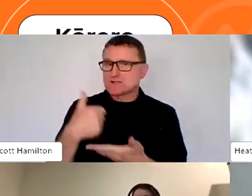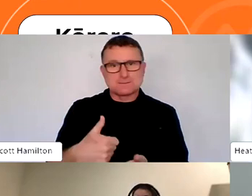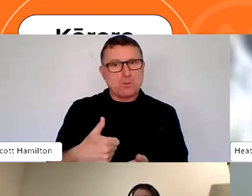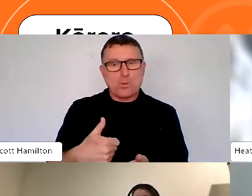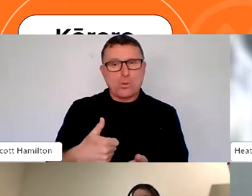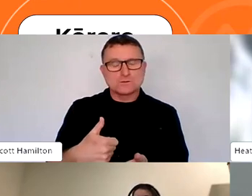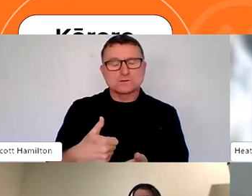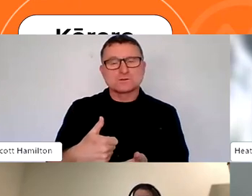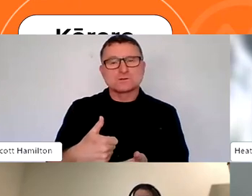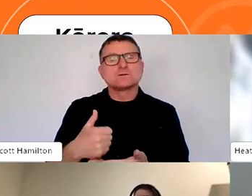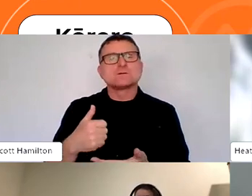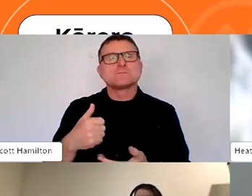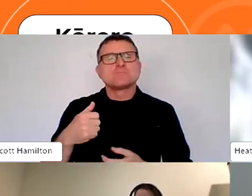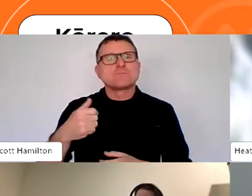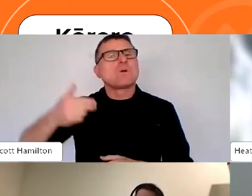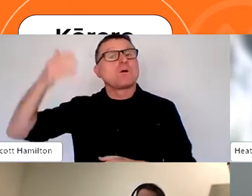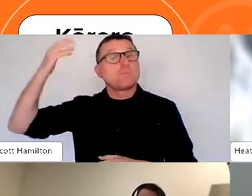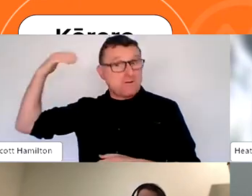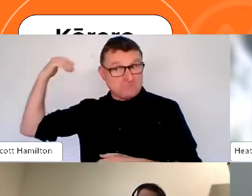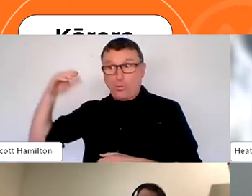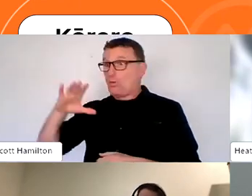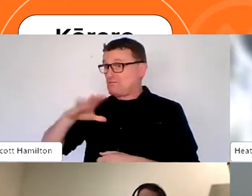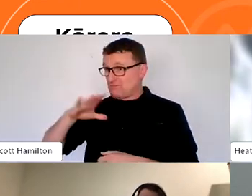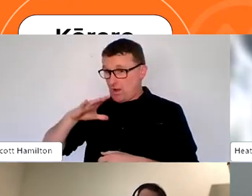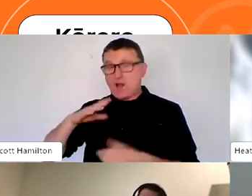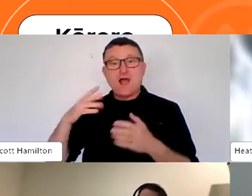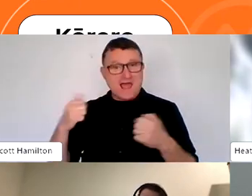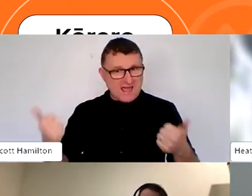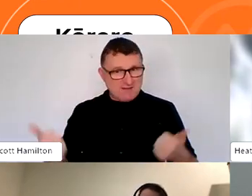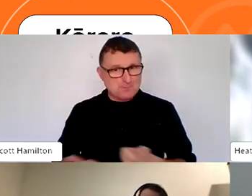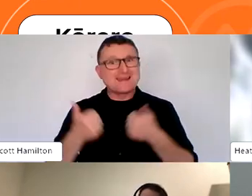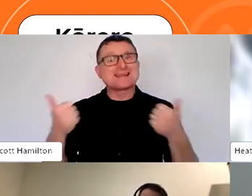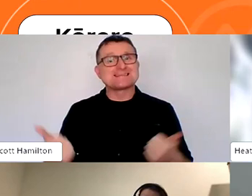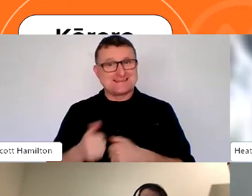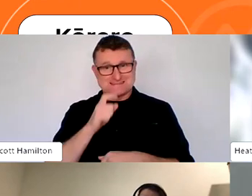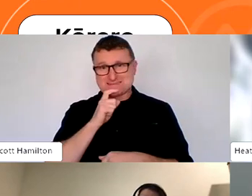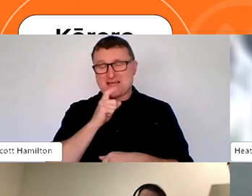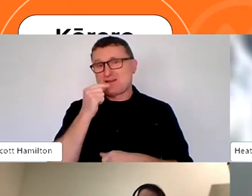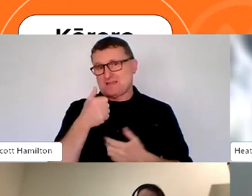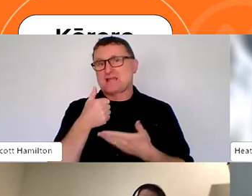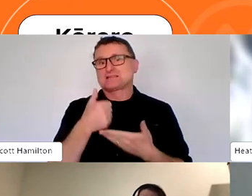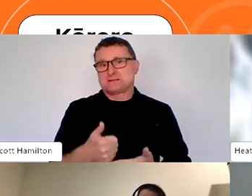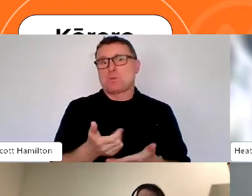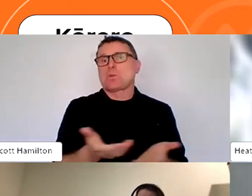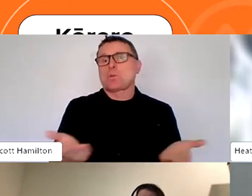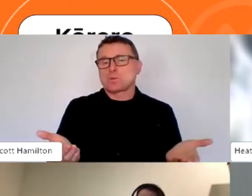service that they have in the past. So, you know, I think certainly